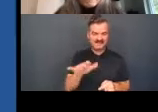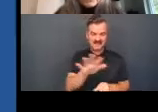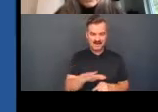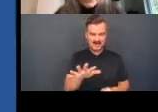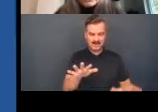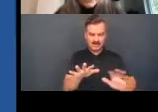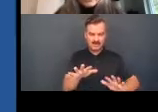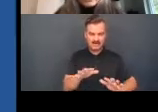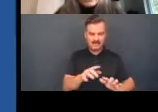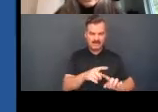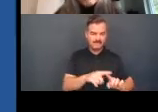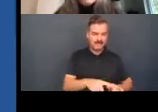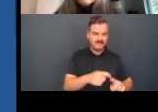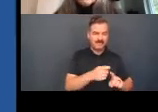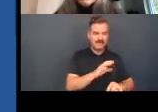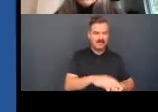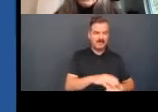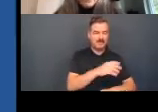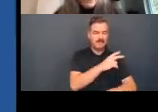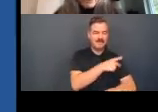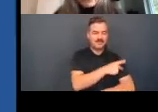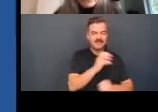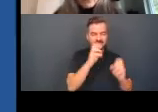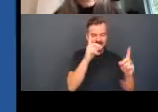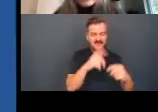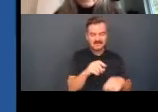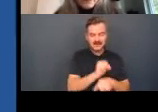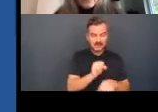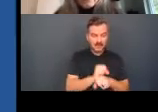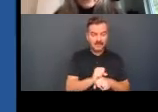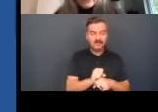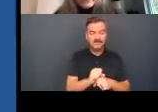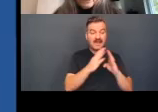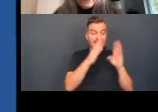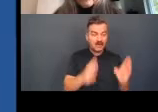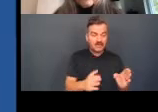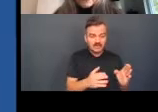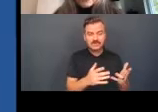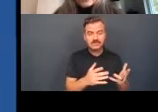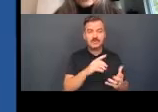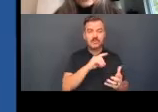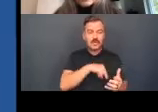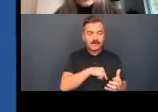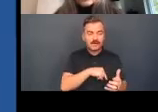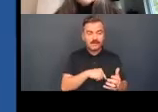patient education, employment, housing quality and poverty, have implications in terms of